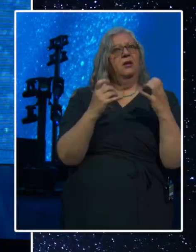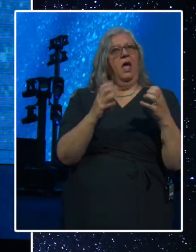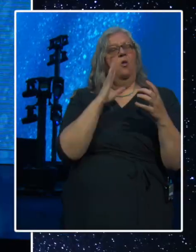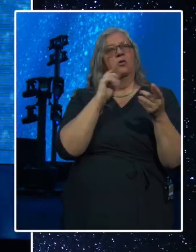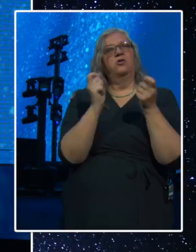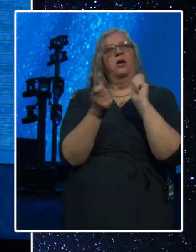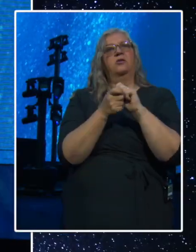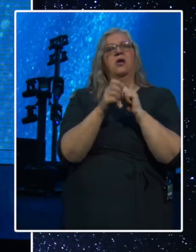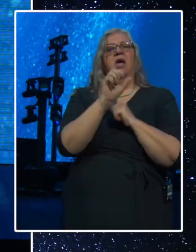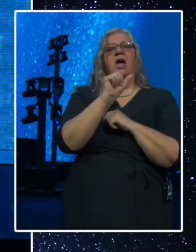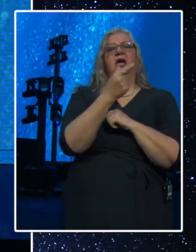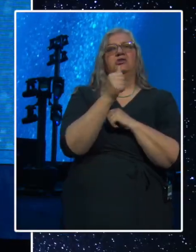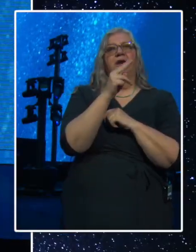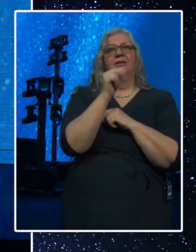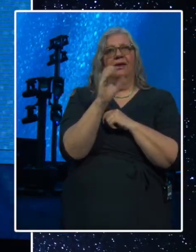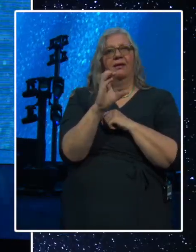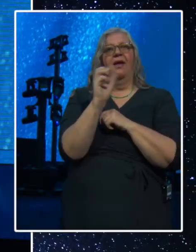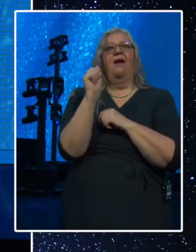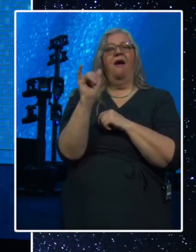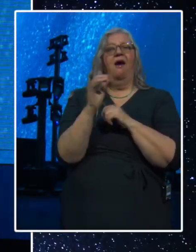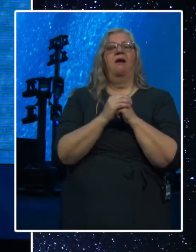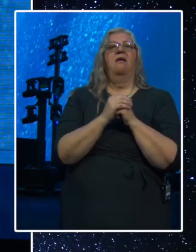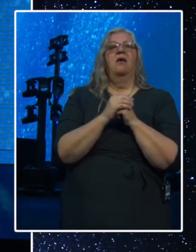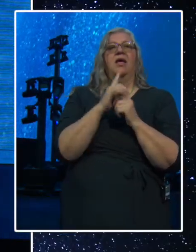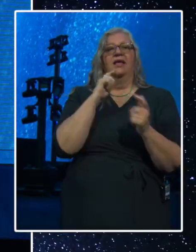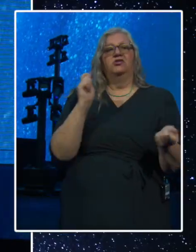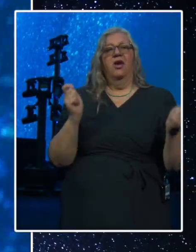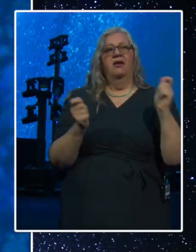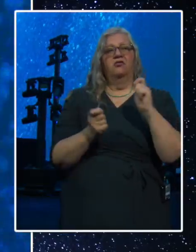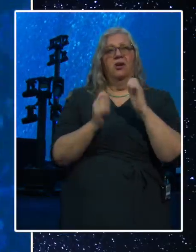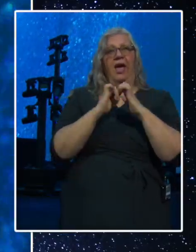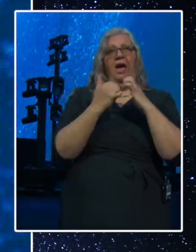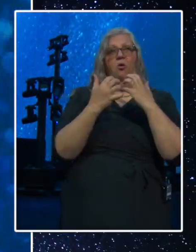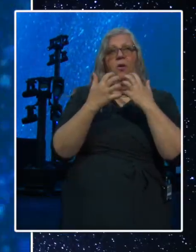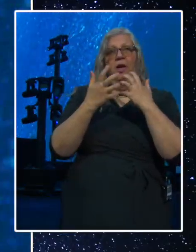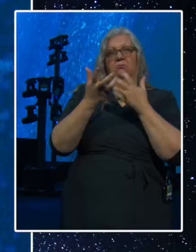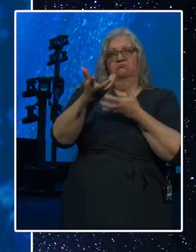Agenic AI is fundamentally reshaping how we interact and manage IT.